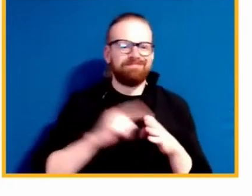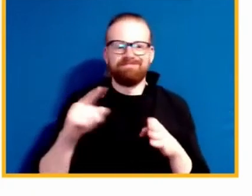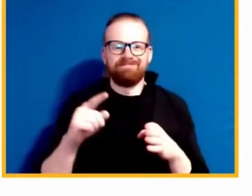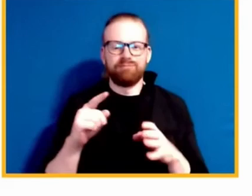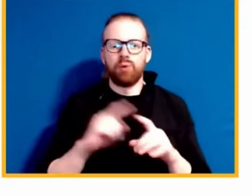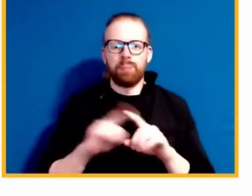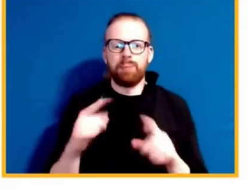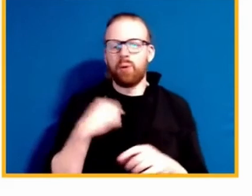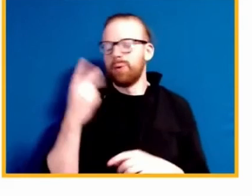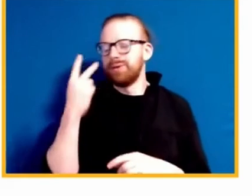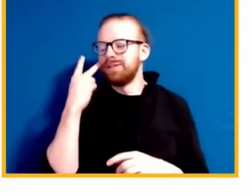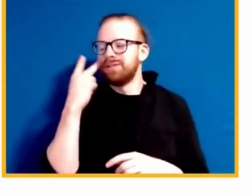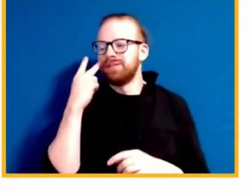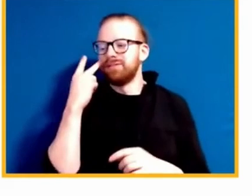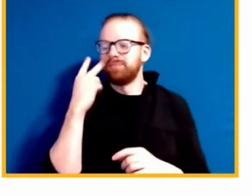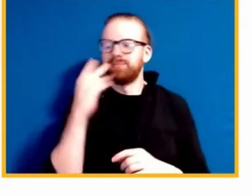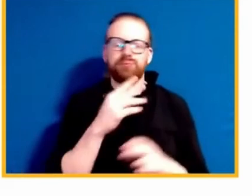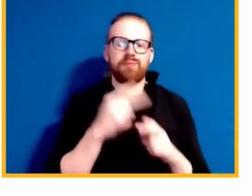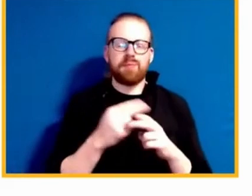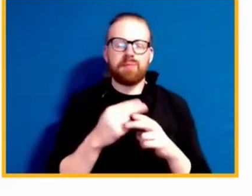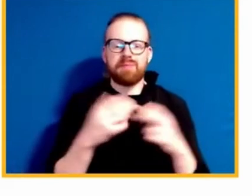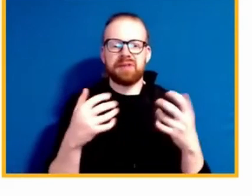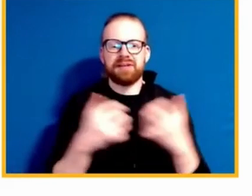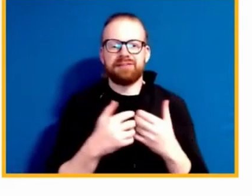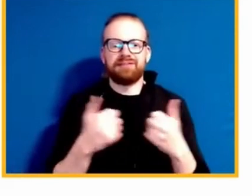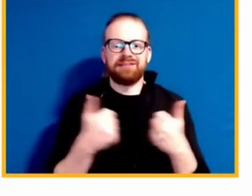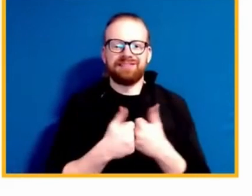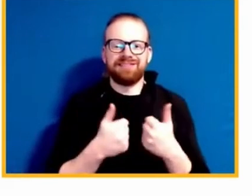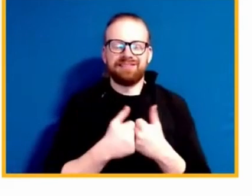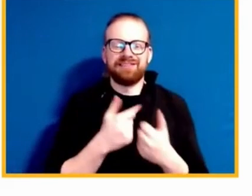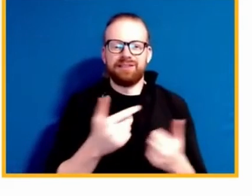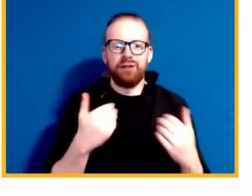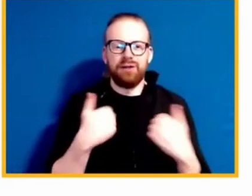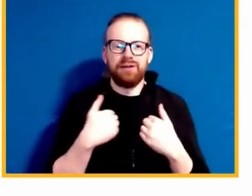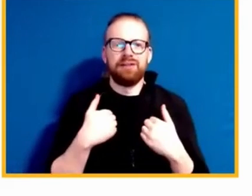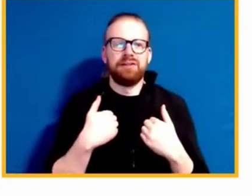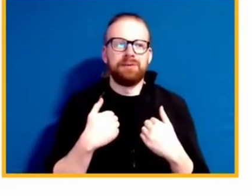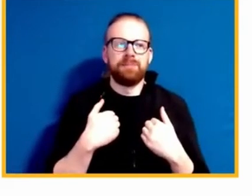but we'll see if their name matches the game that they've got performed for us